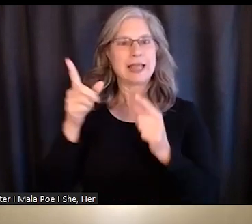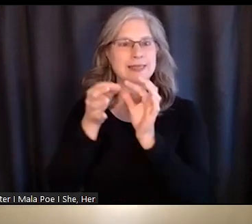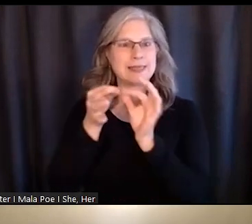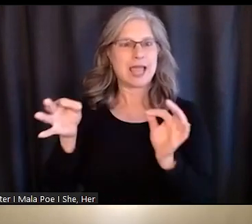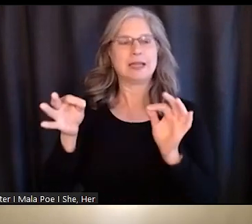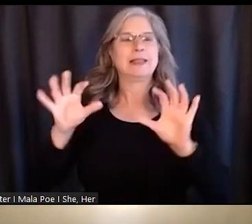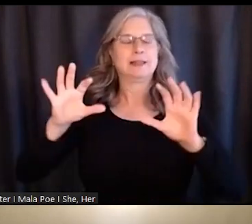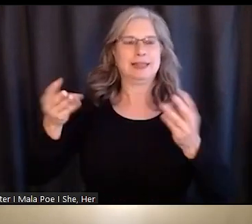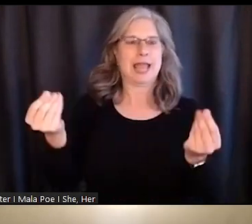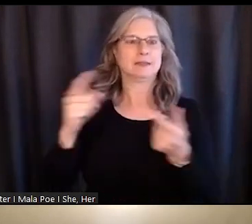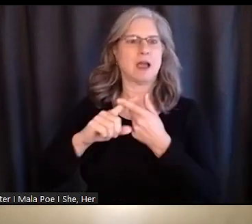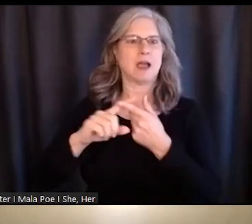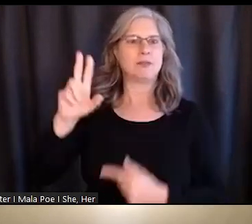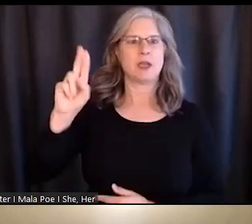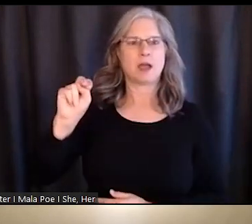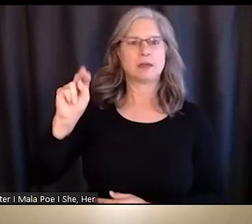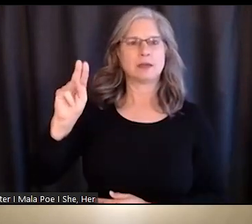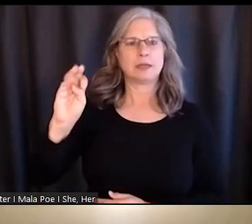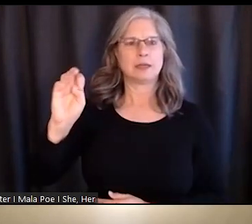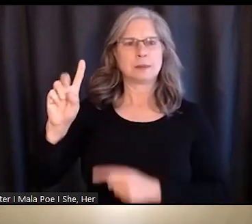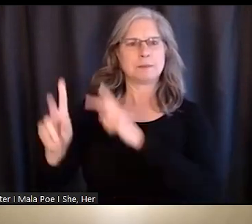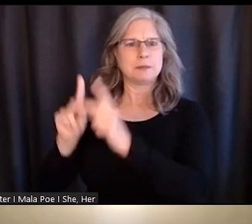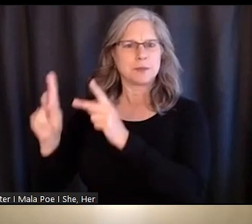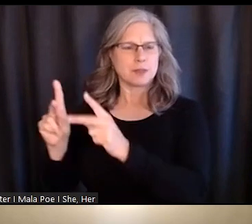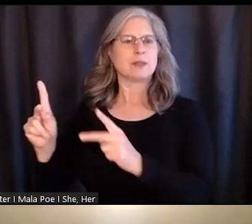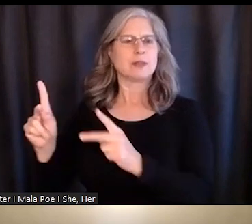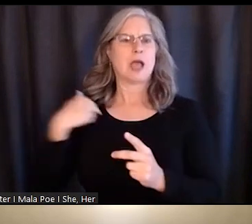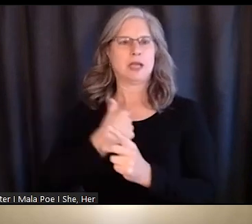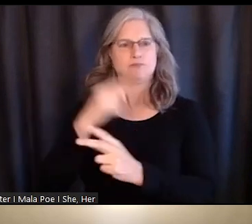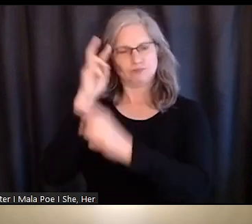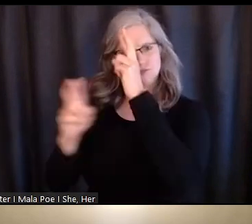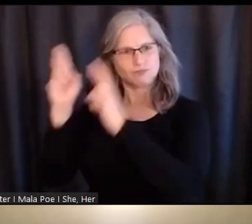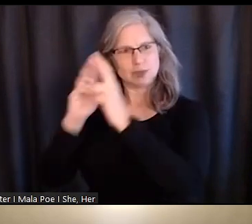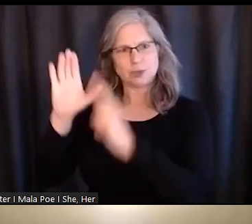the traditional owners of Canberra. And I pay my respects to the elders past, present and emerging.